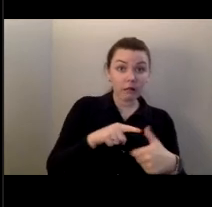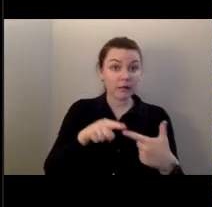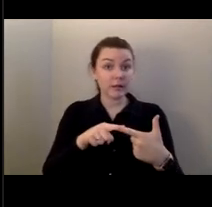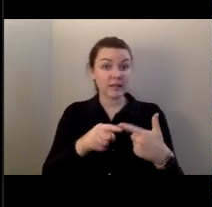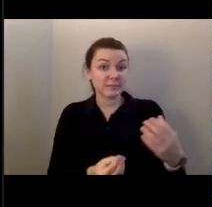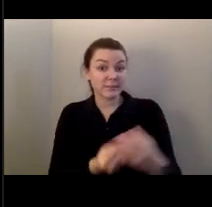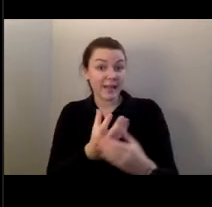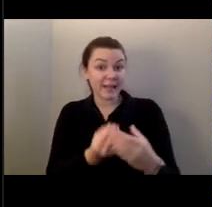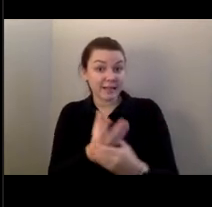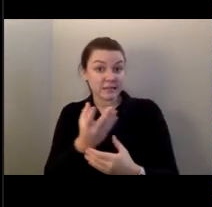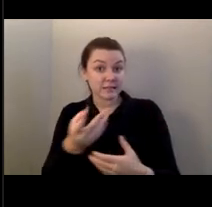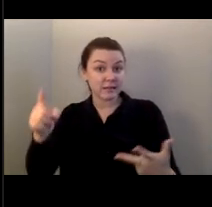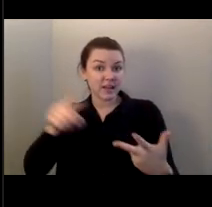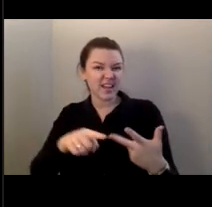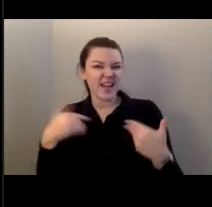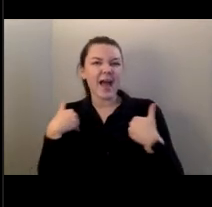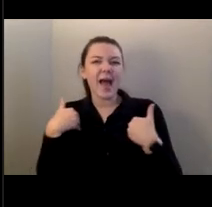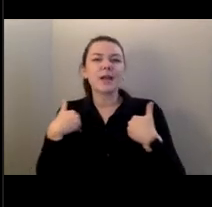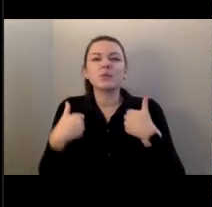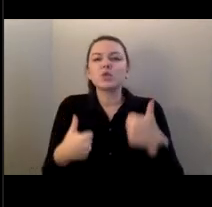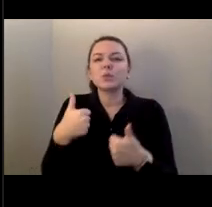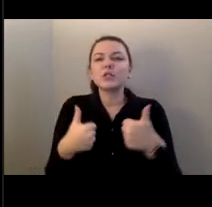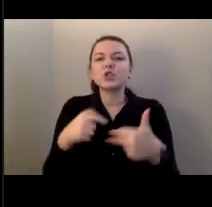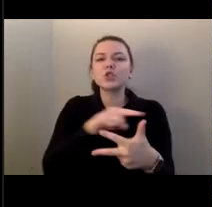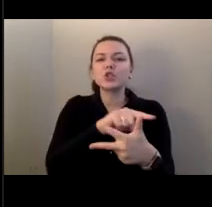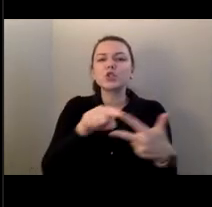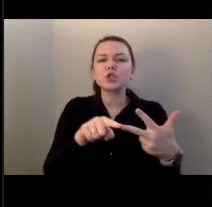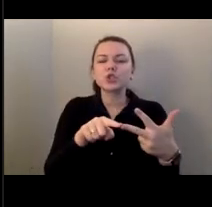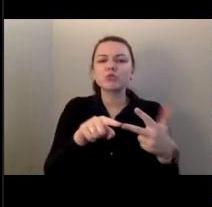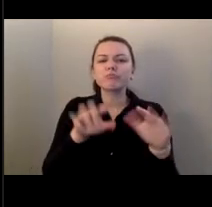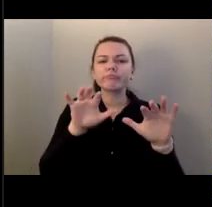Go ahead and put your answer in the chat. What do you think?